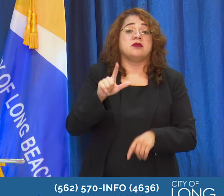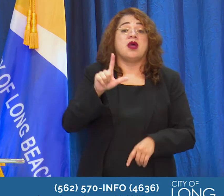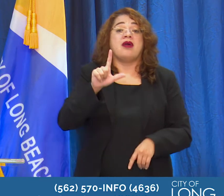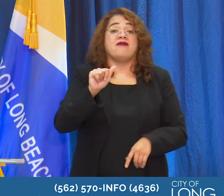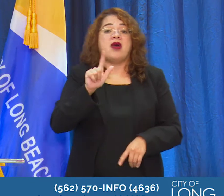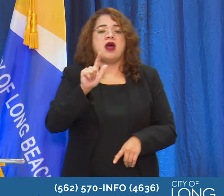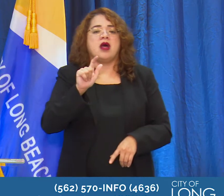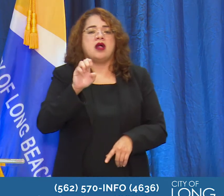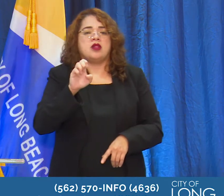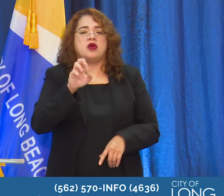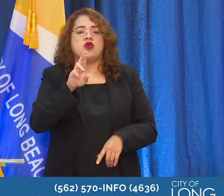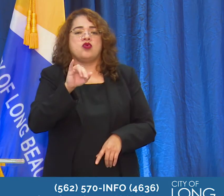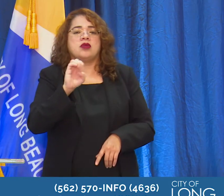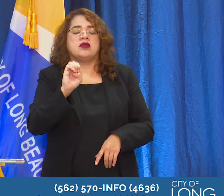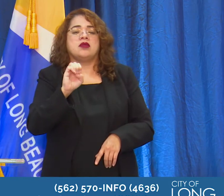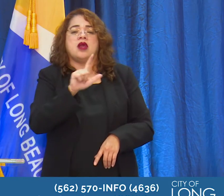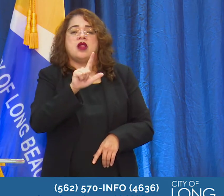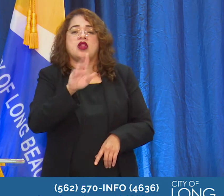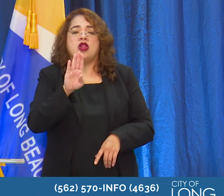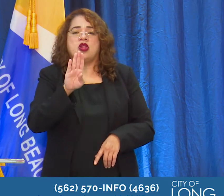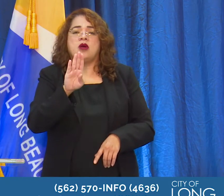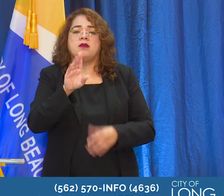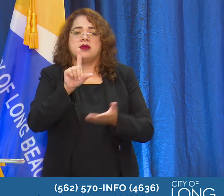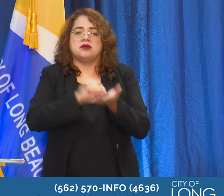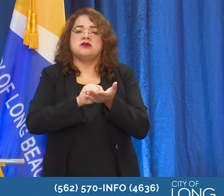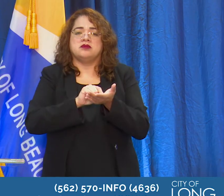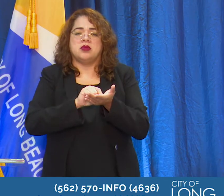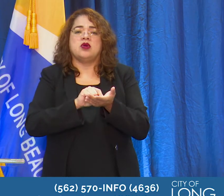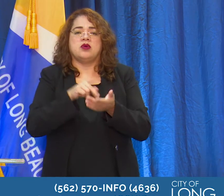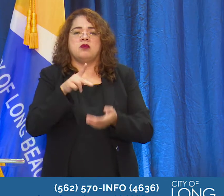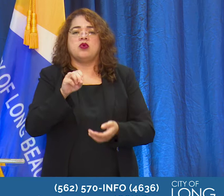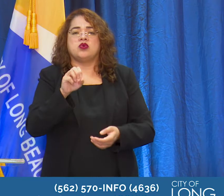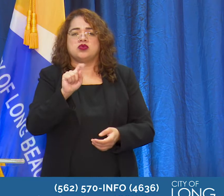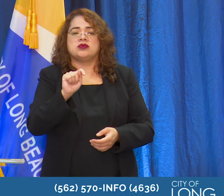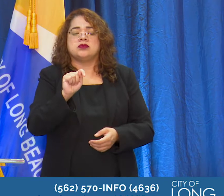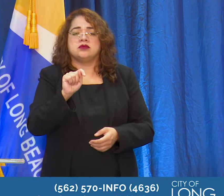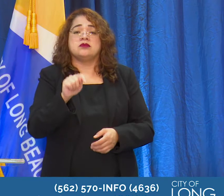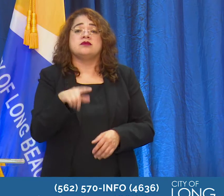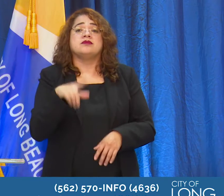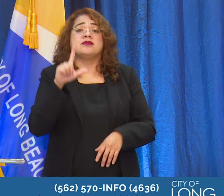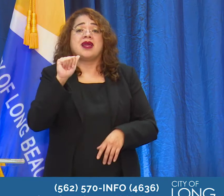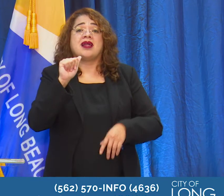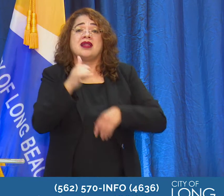Hey there, earlier today LA County revealed that they meet five of the six